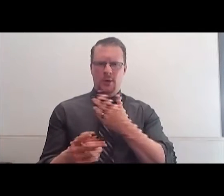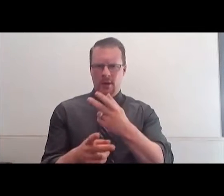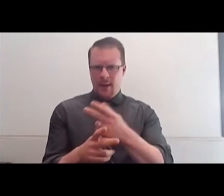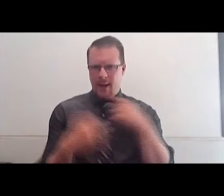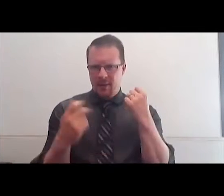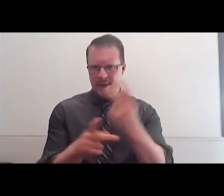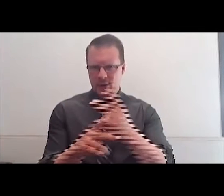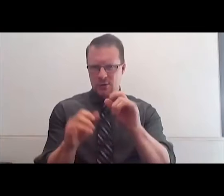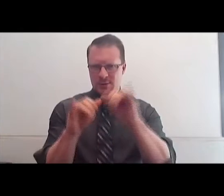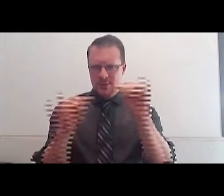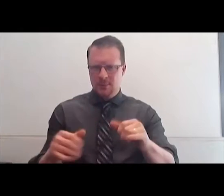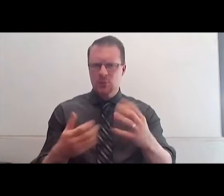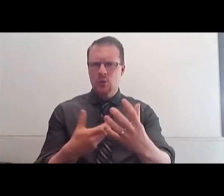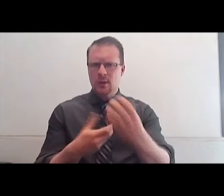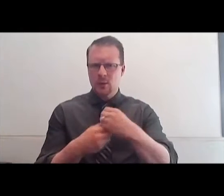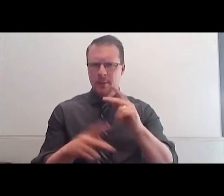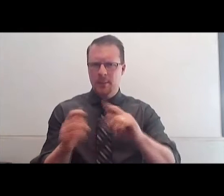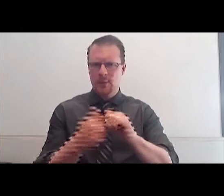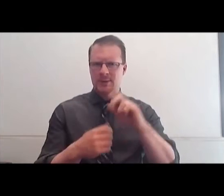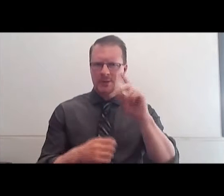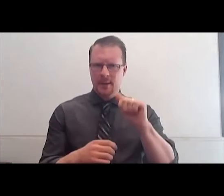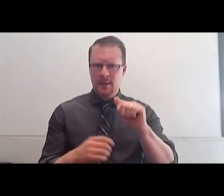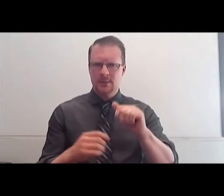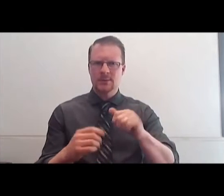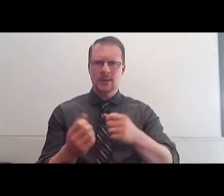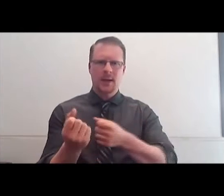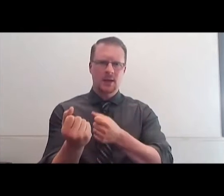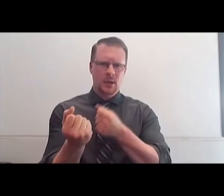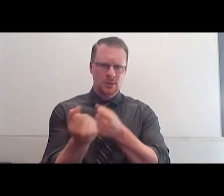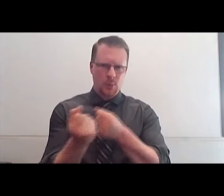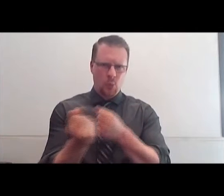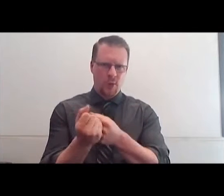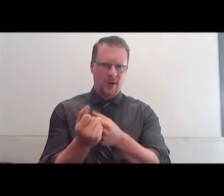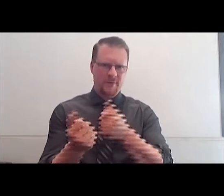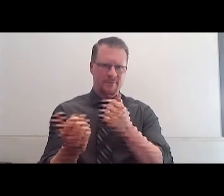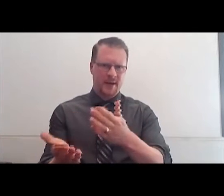and having a warm and friendly engagement with the patient.